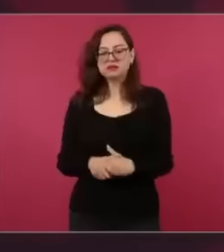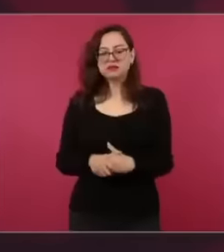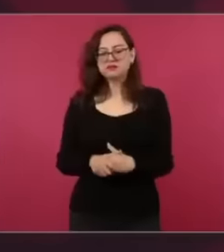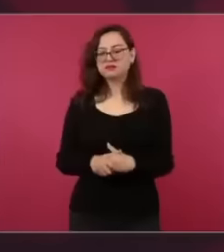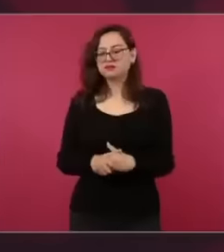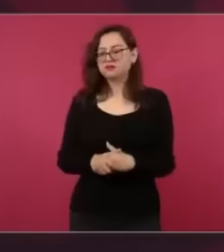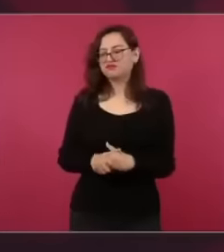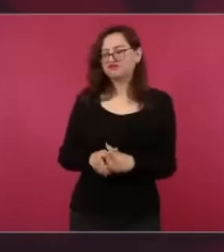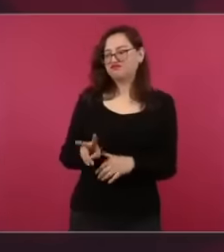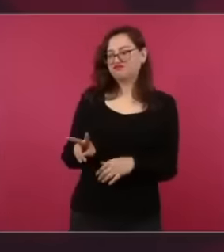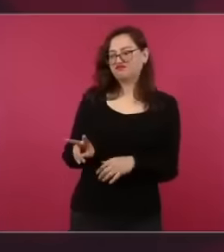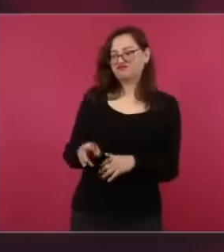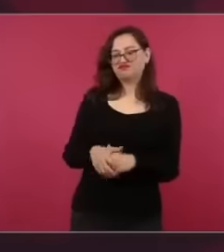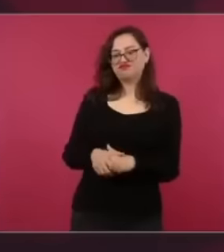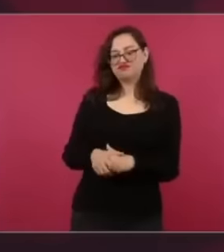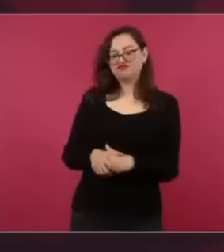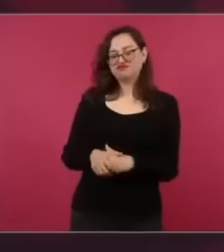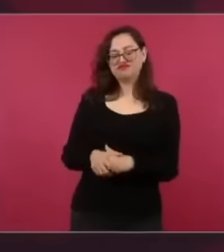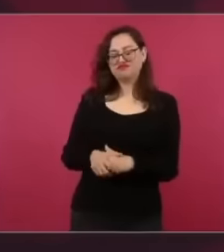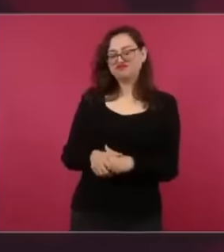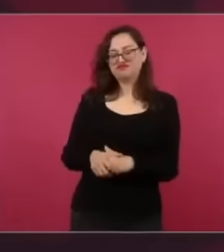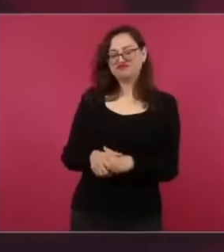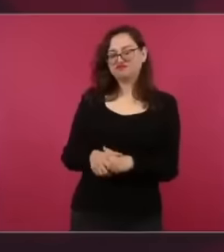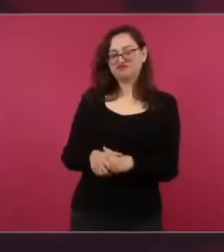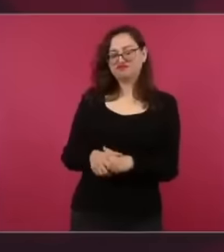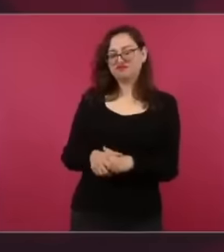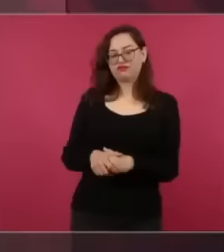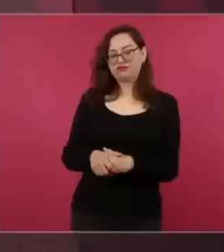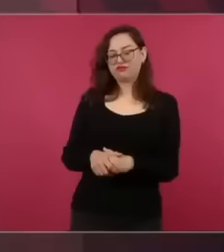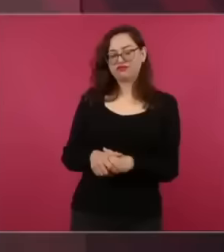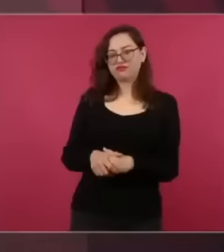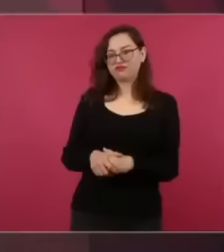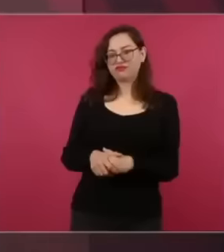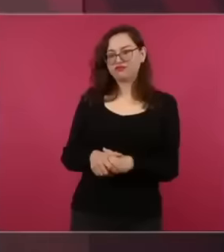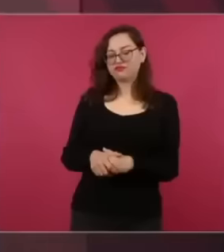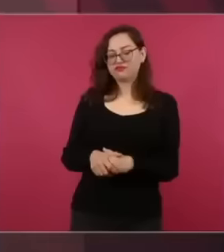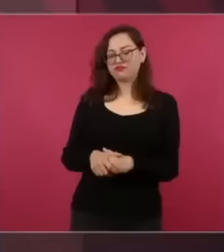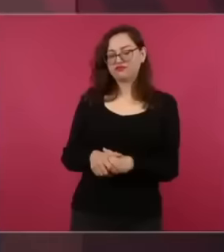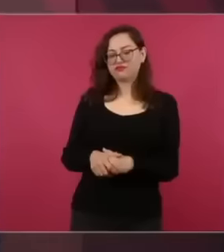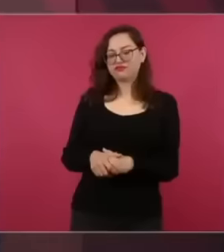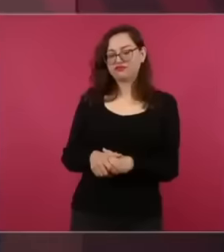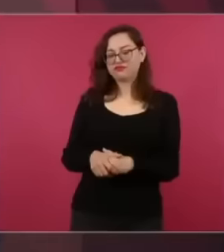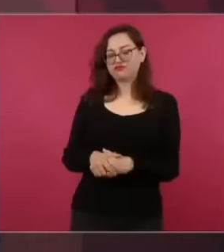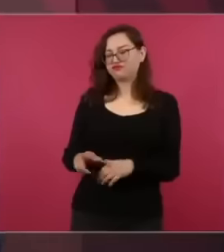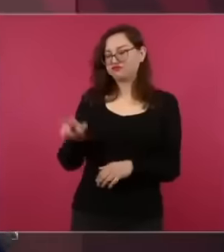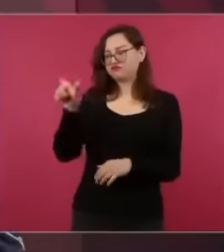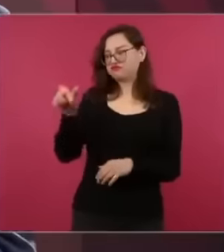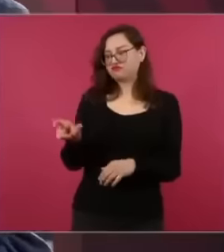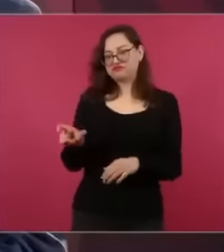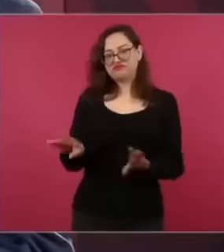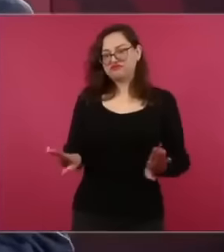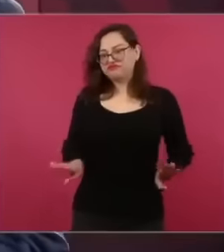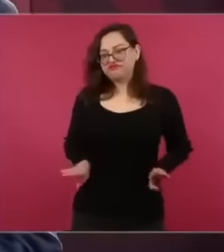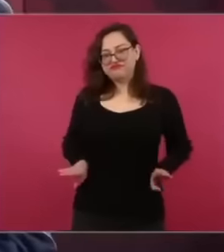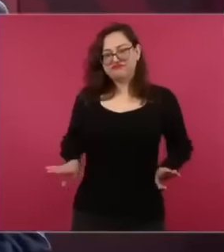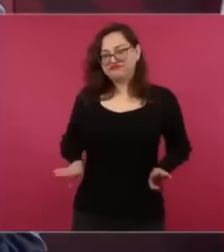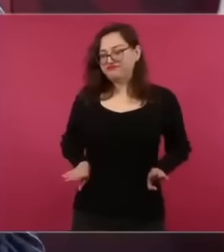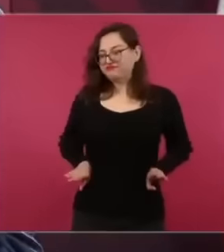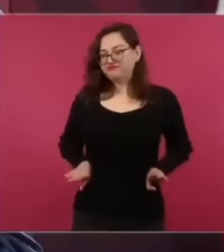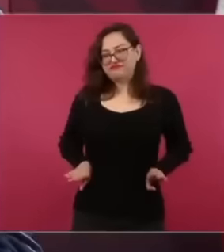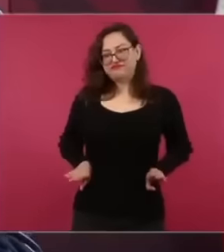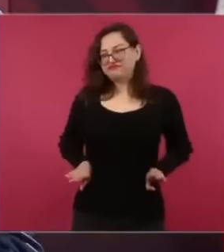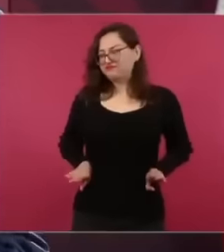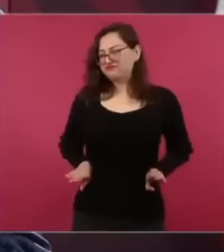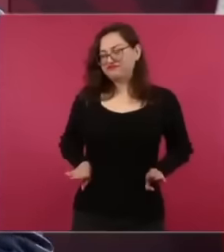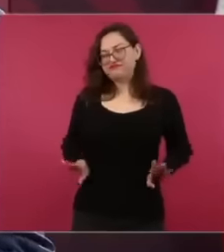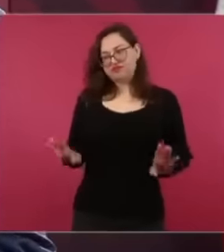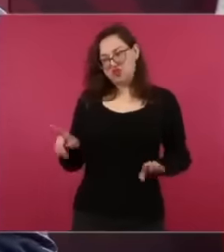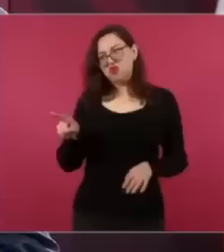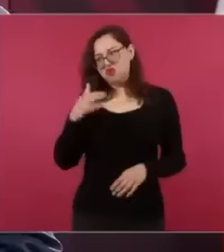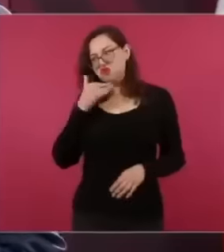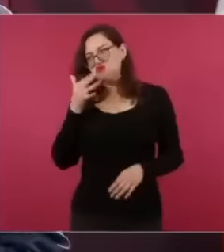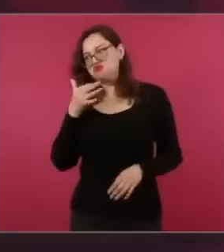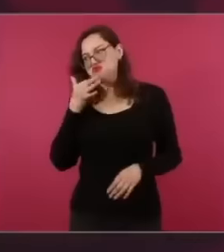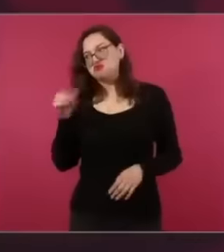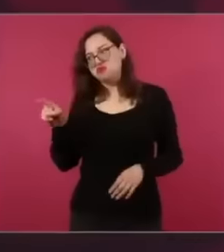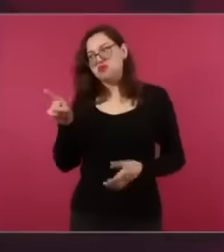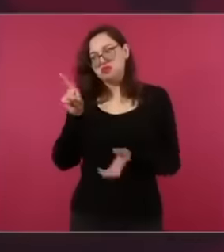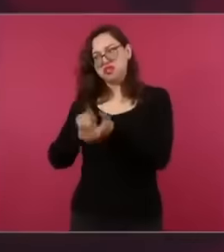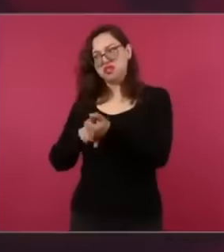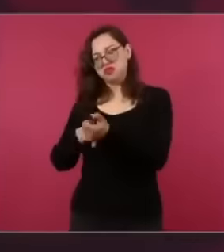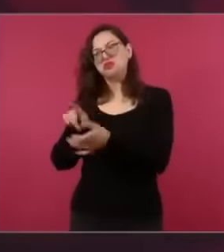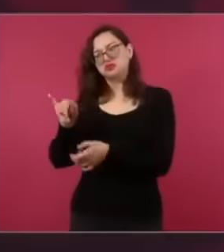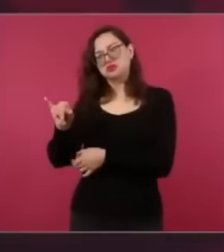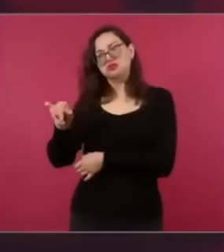yes That is, but it's not all Mexicans and how